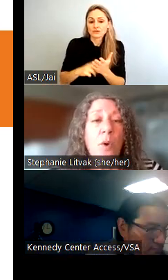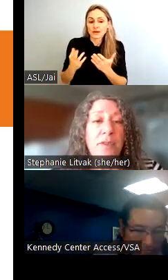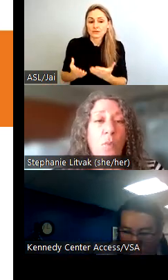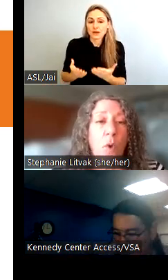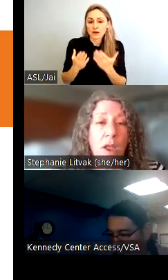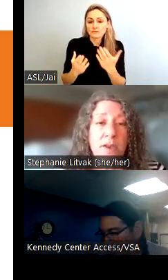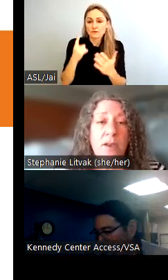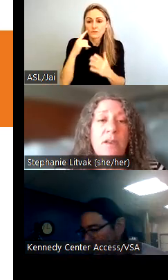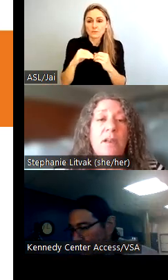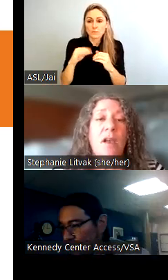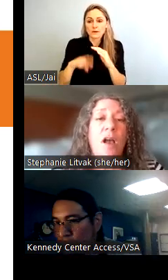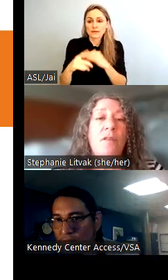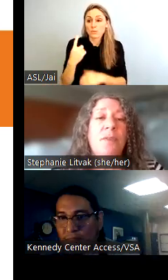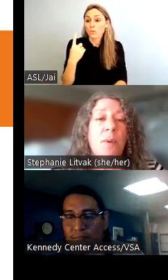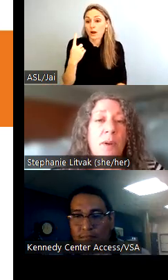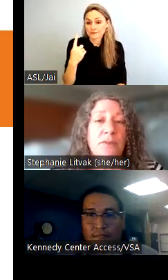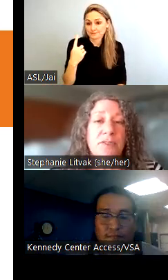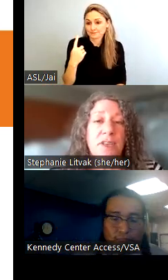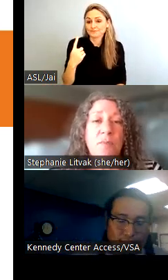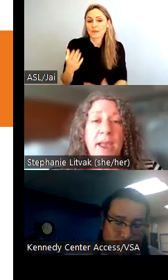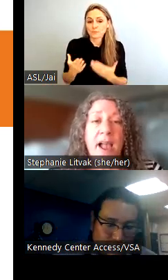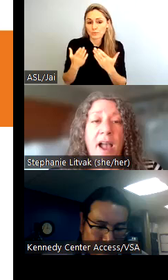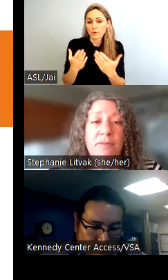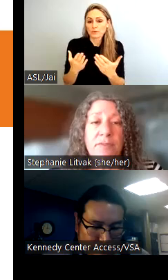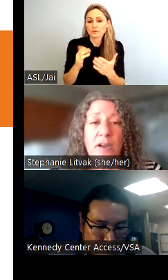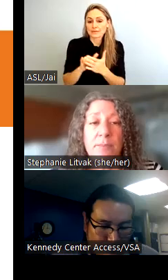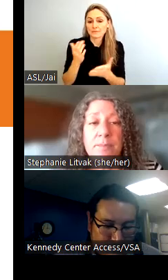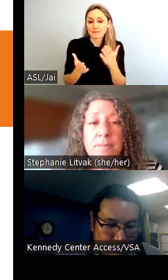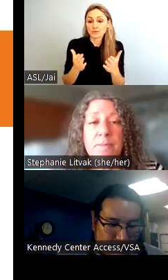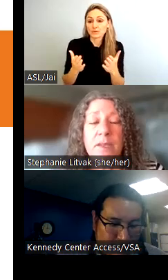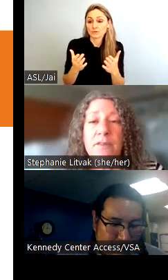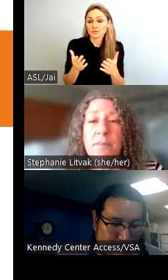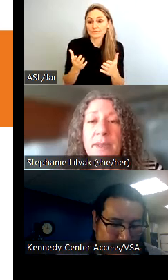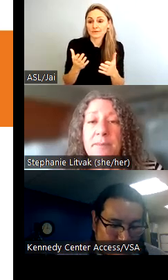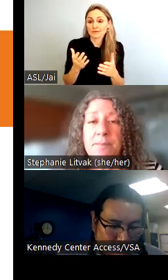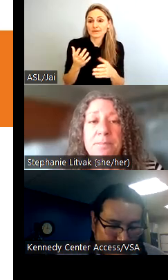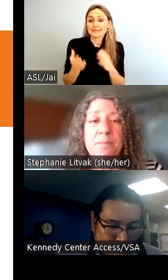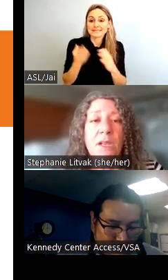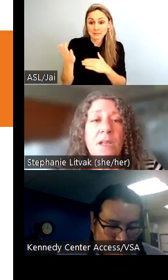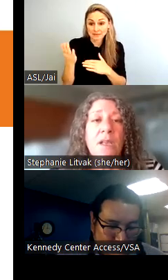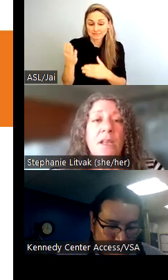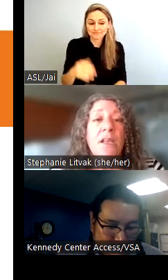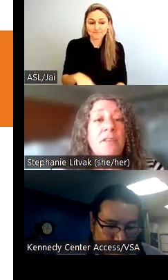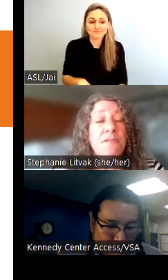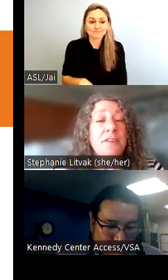than one of the proposals that you may have submitted.